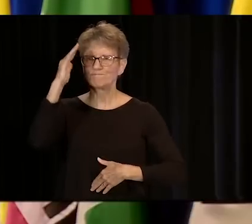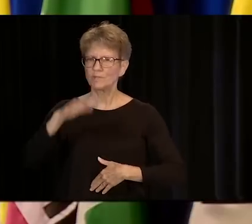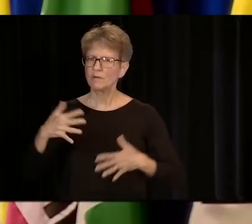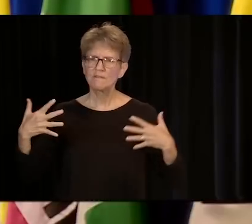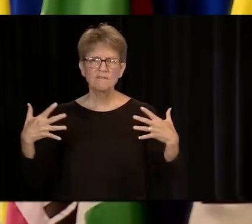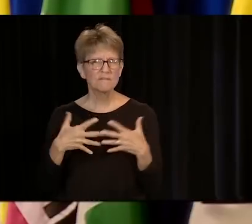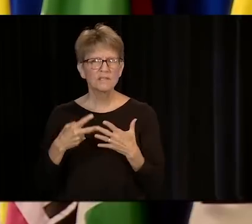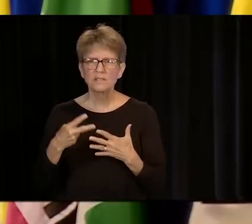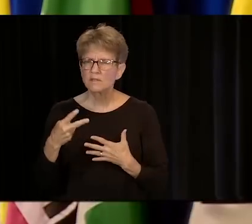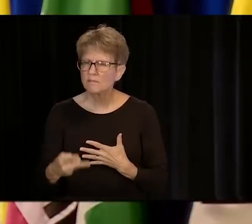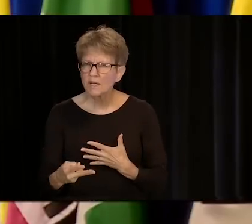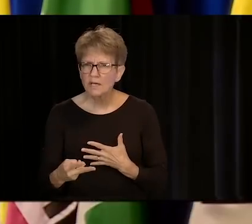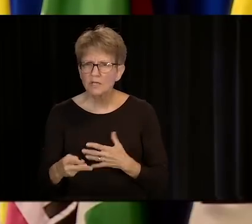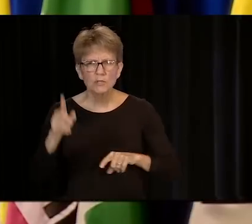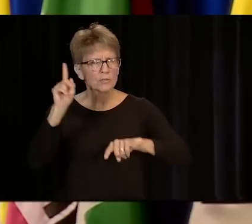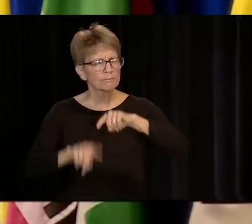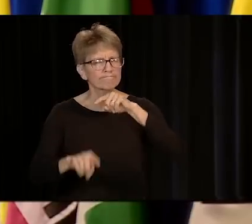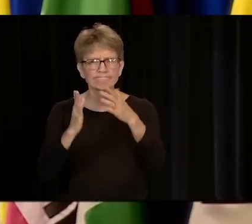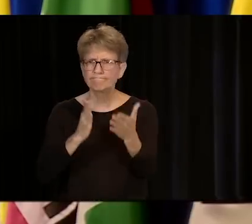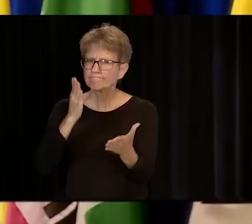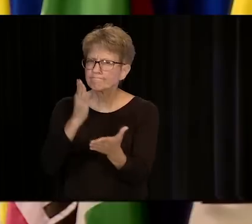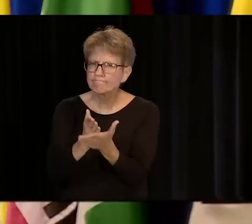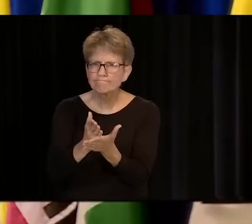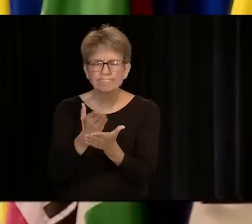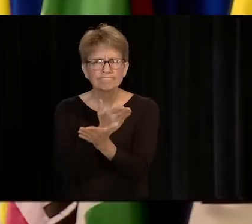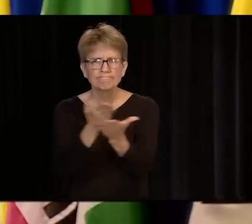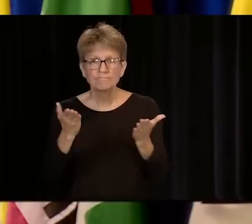AND KNOW THAT THE FEAR OF FAILURE CAN NEVER CONQUER YOU.